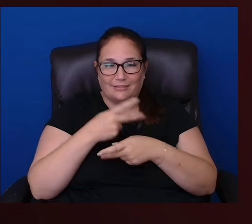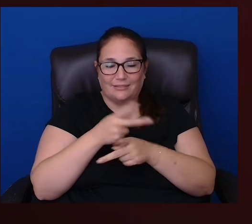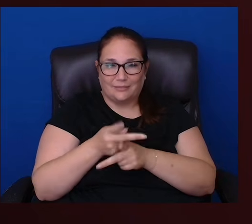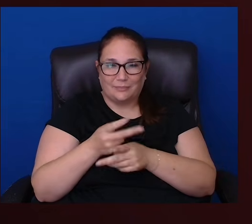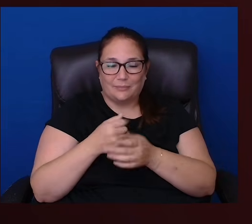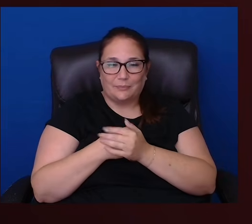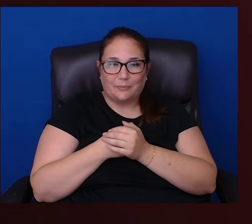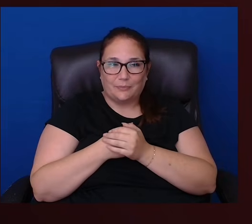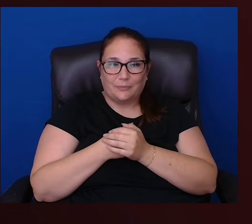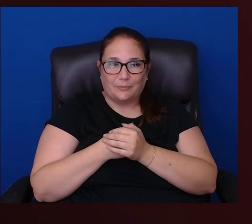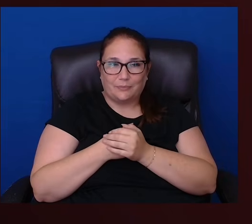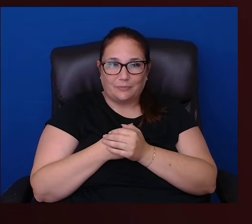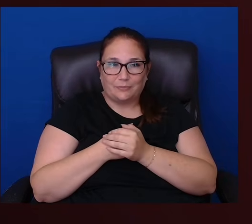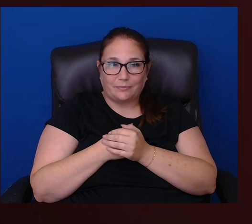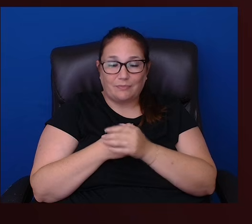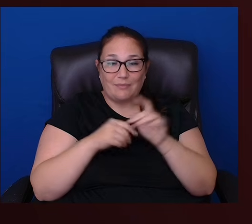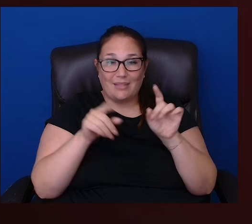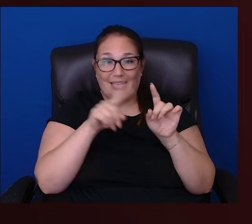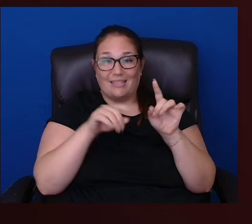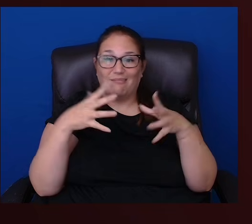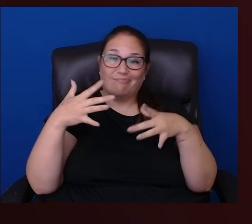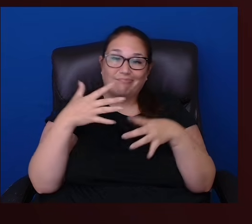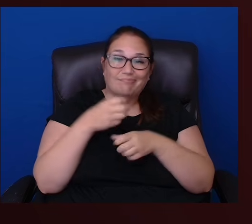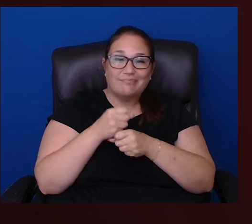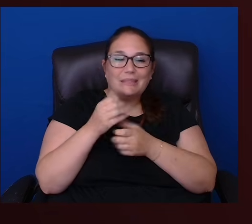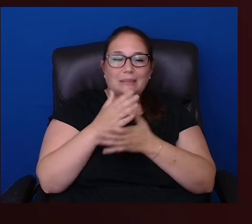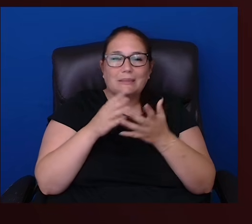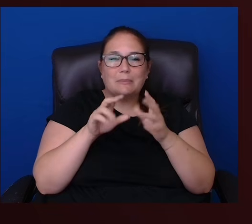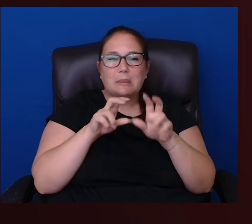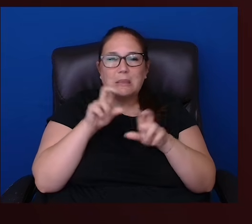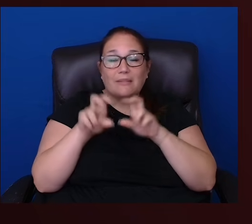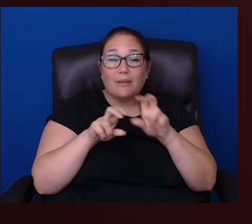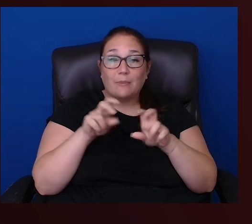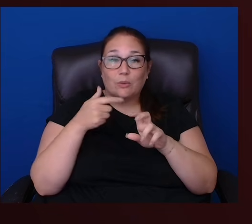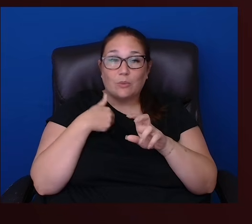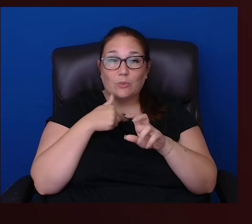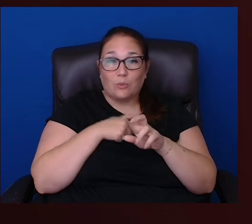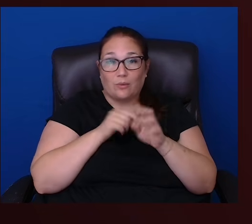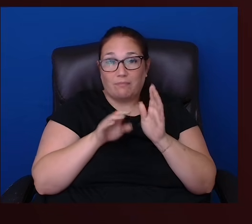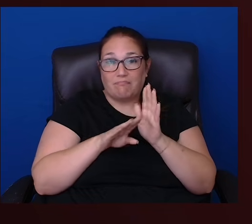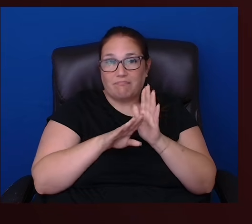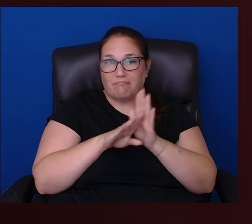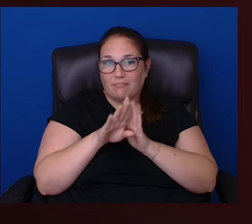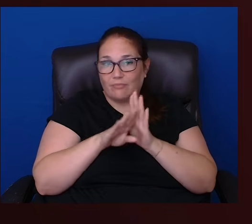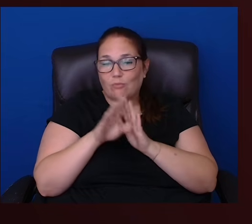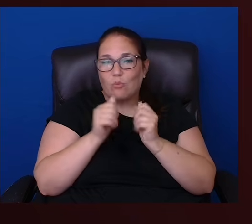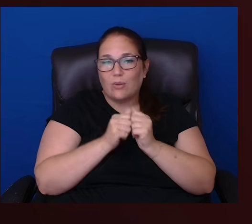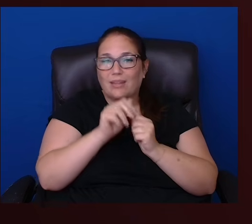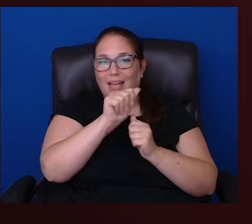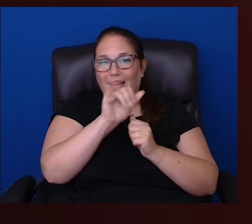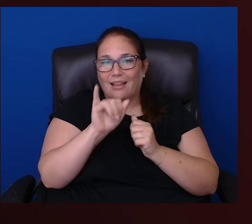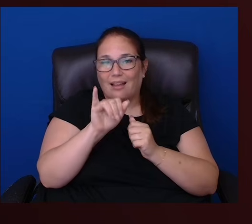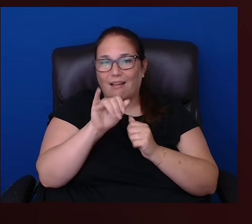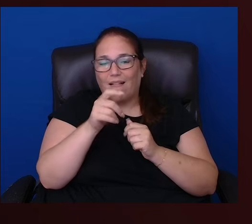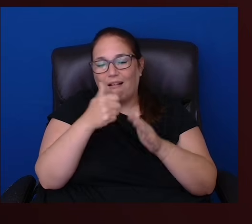This is a summary of some of the investments we've put into AI and.NET over the past year.